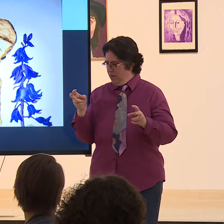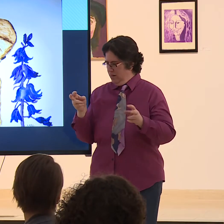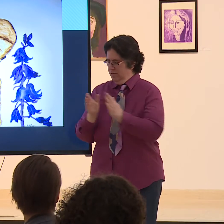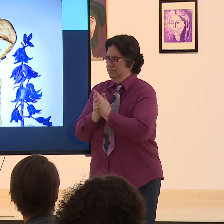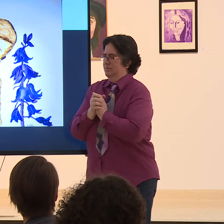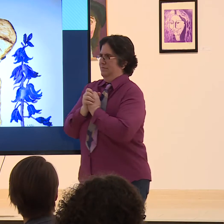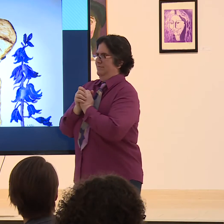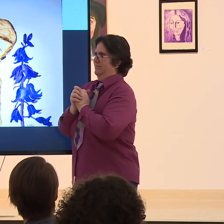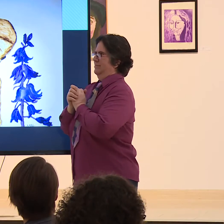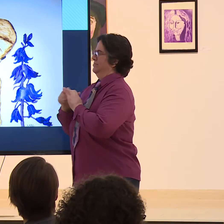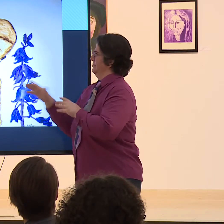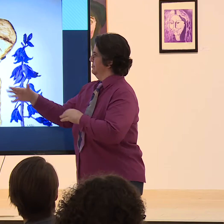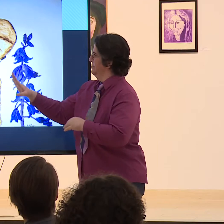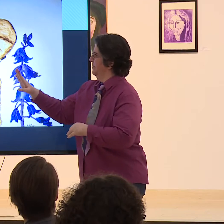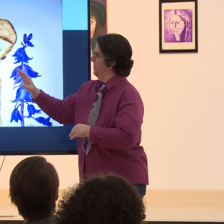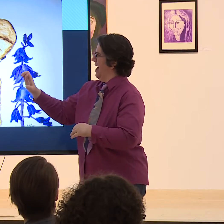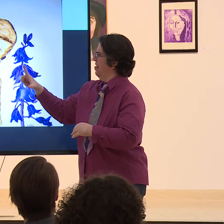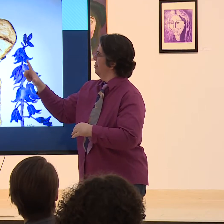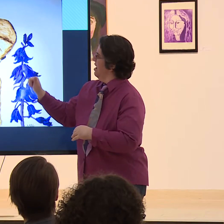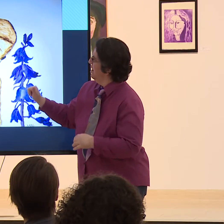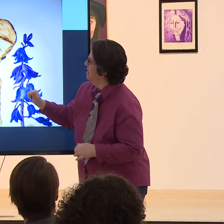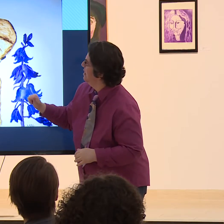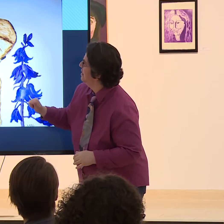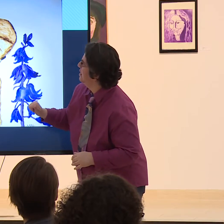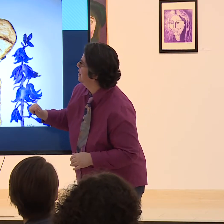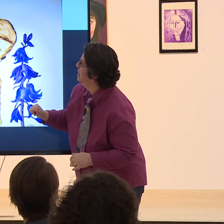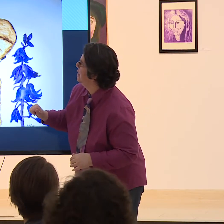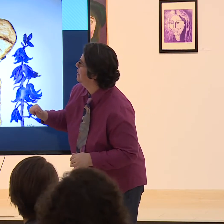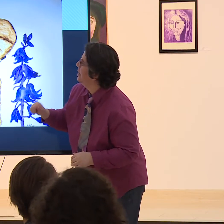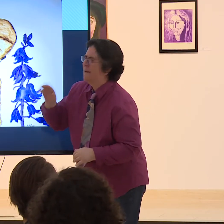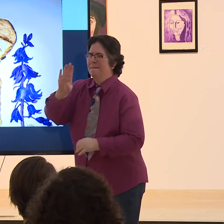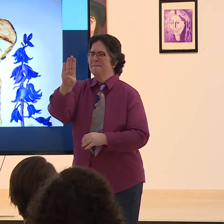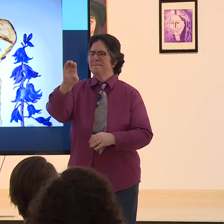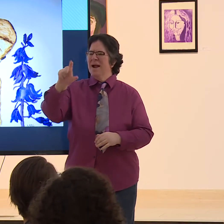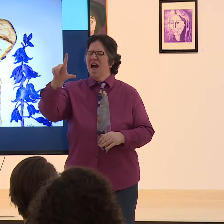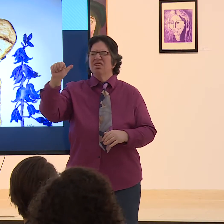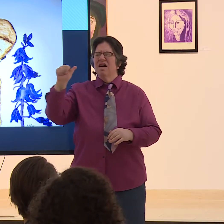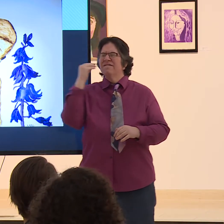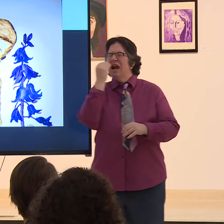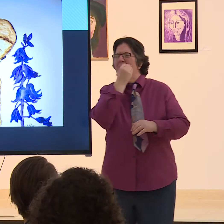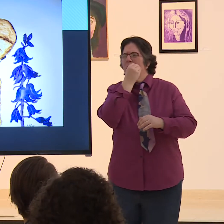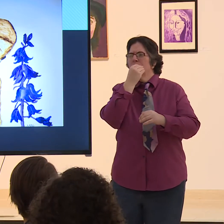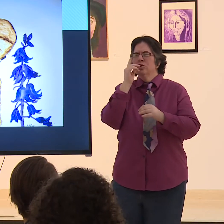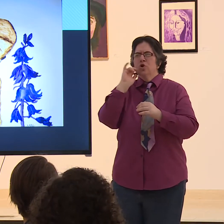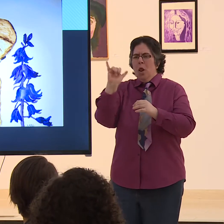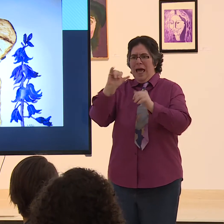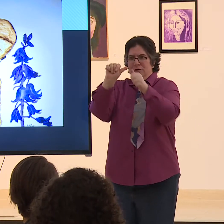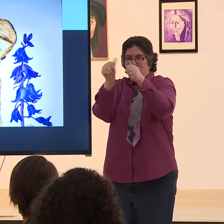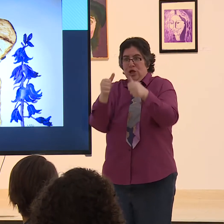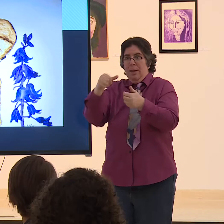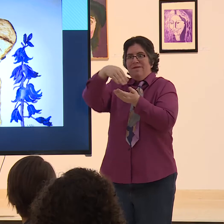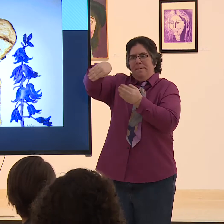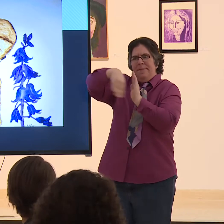This flower is actually called, um... the bella flower.